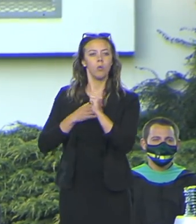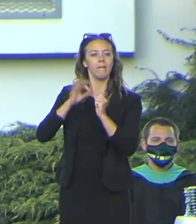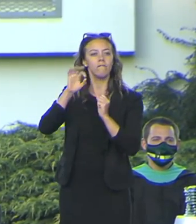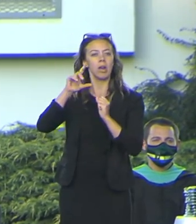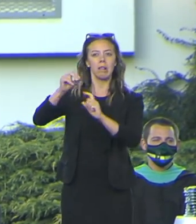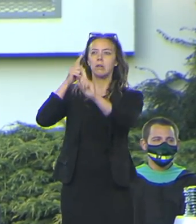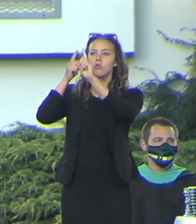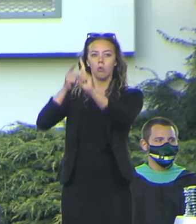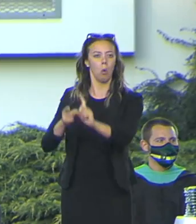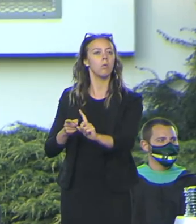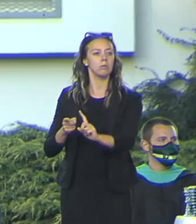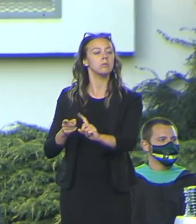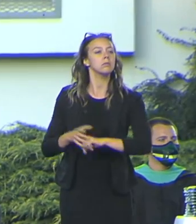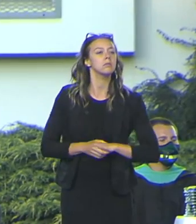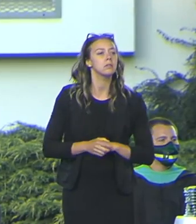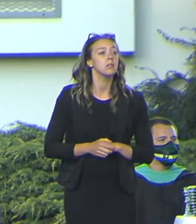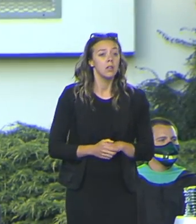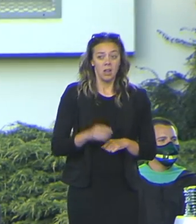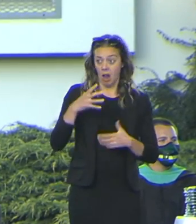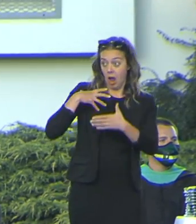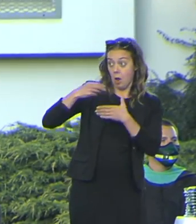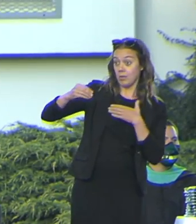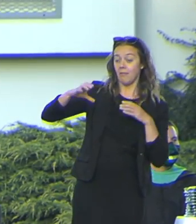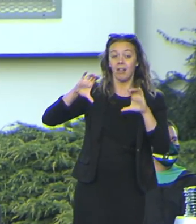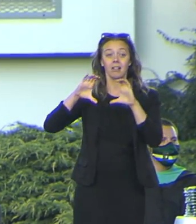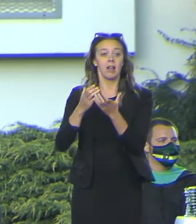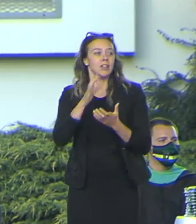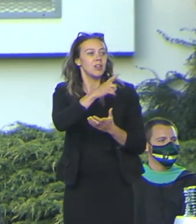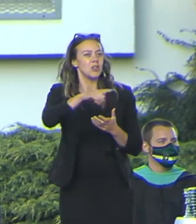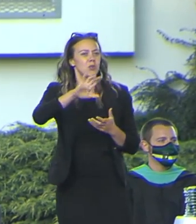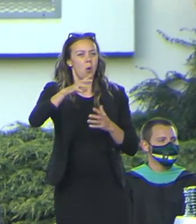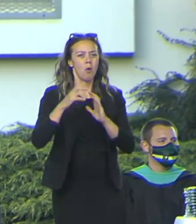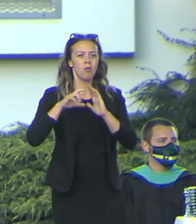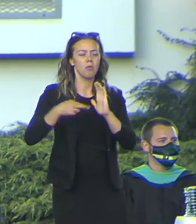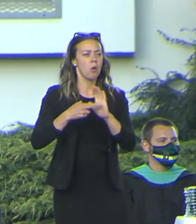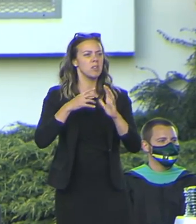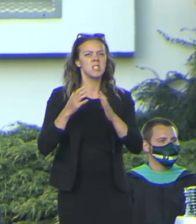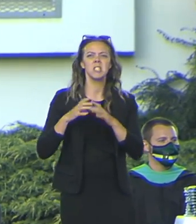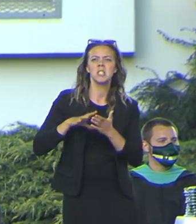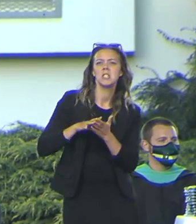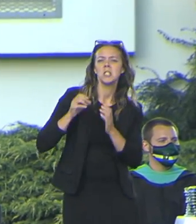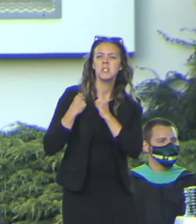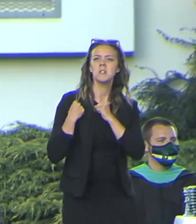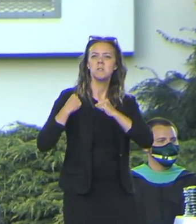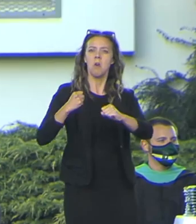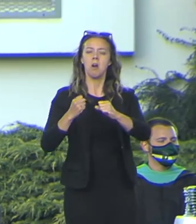Outside the classroom you continue to strengthen your roles as leaders to change the unacceptable